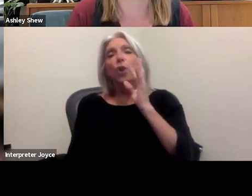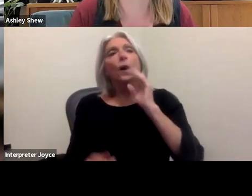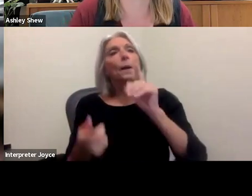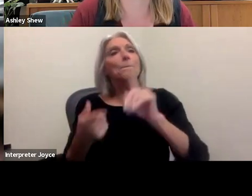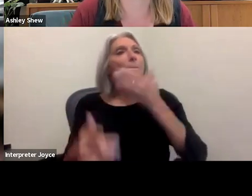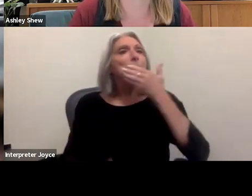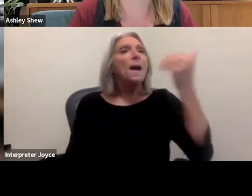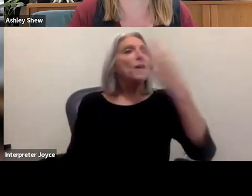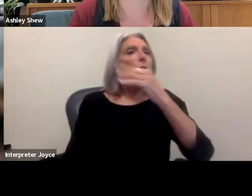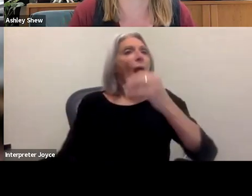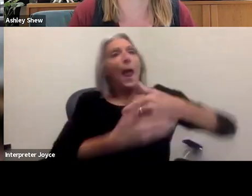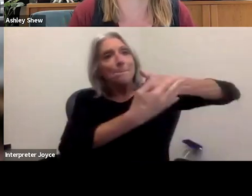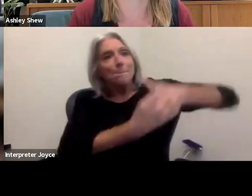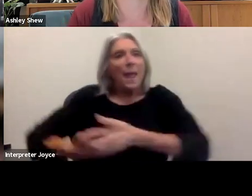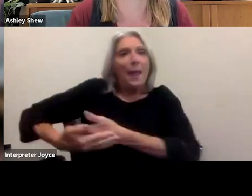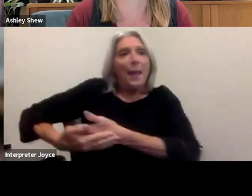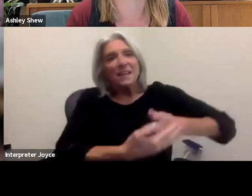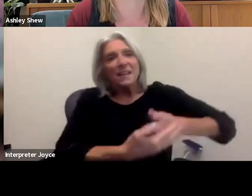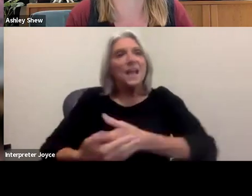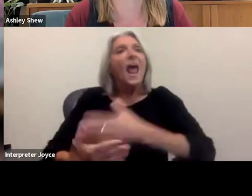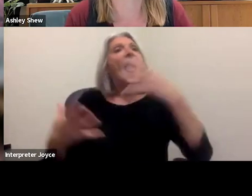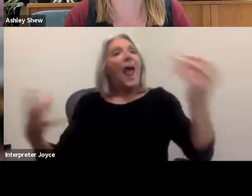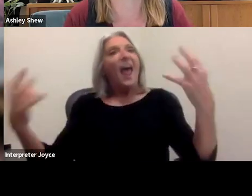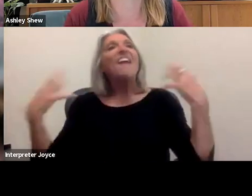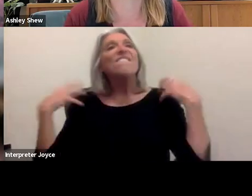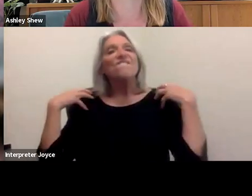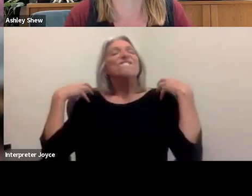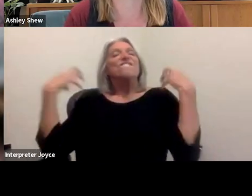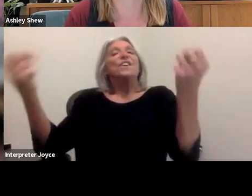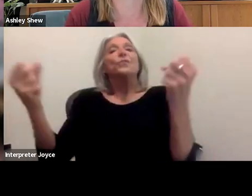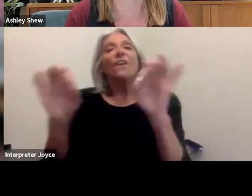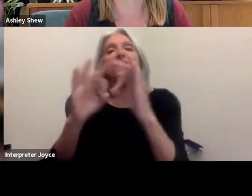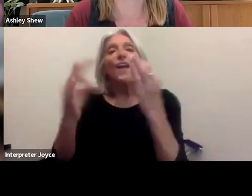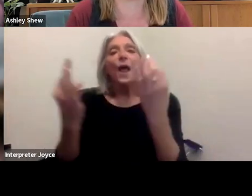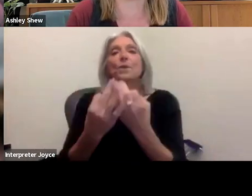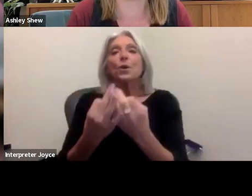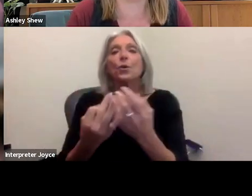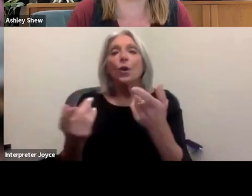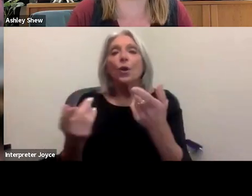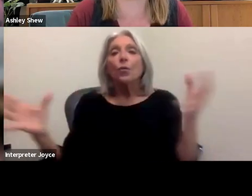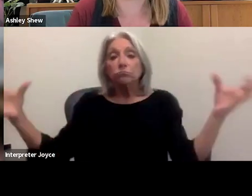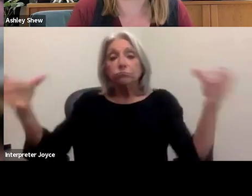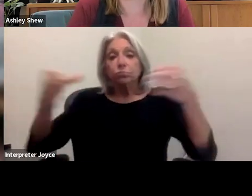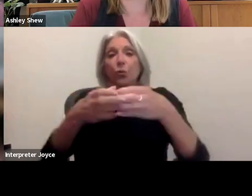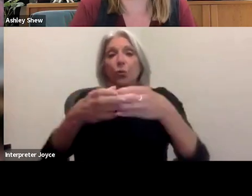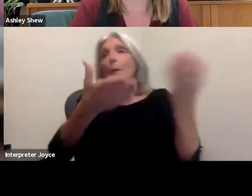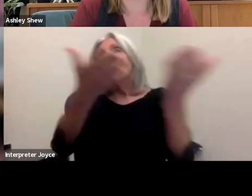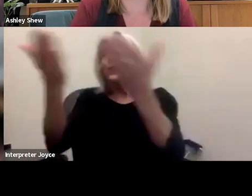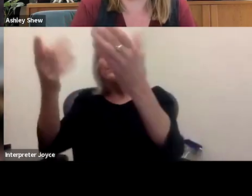where people would literally bring their families and babies to state fairs, just like you bring